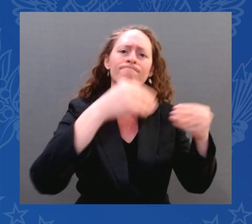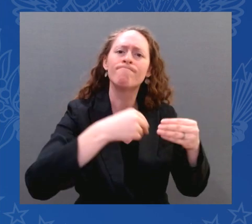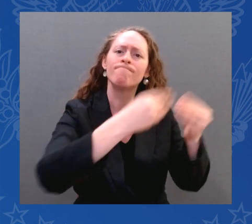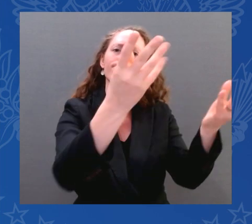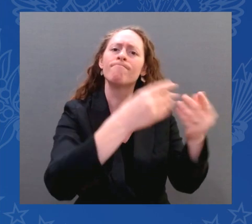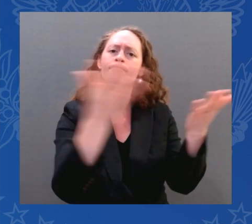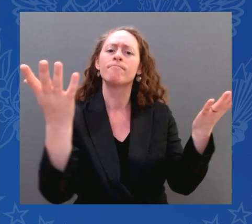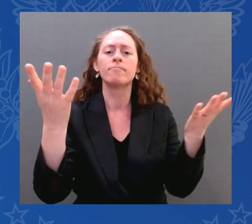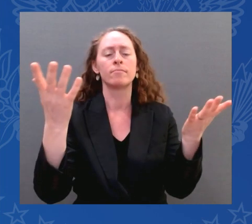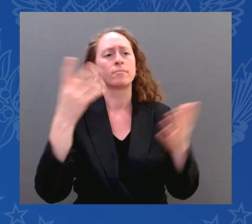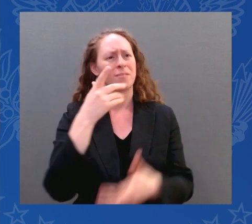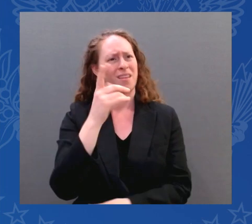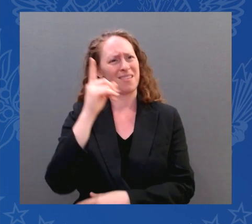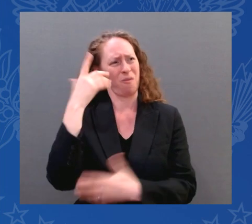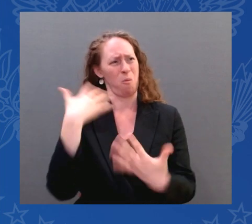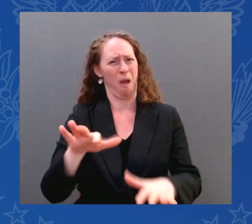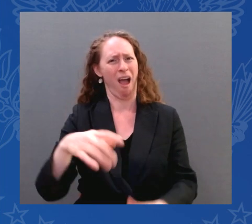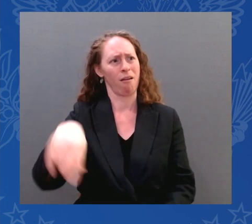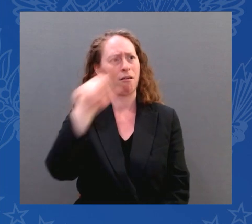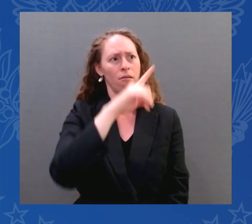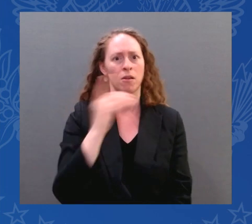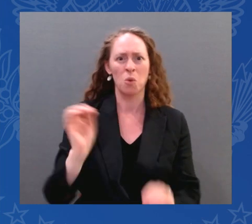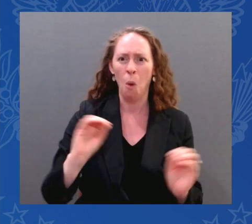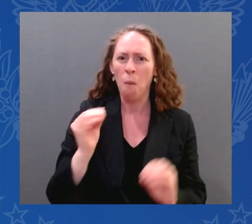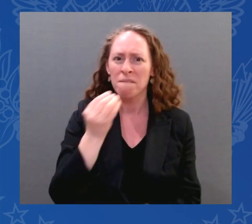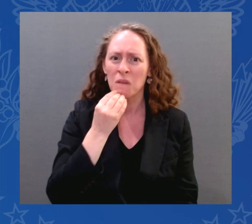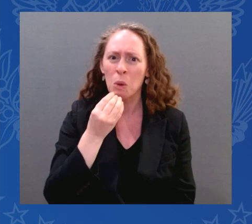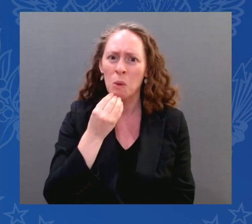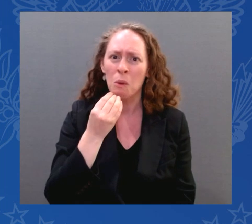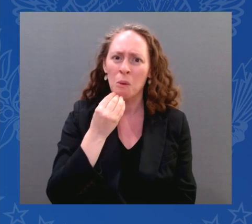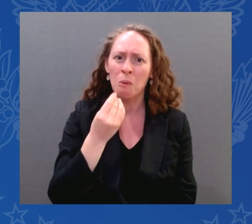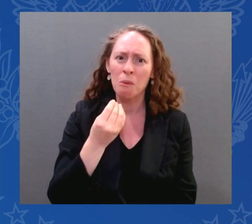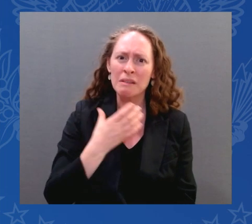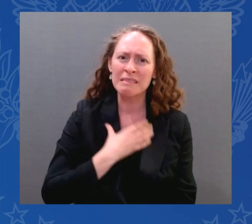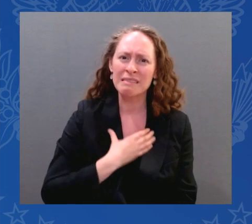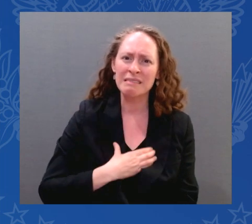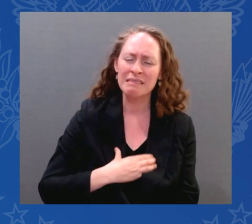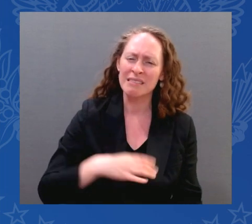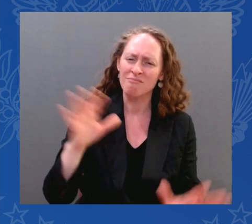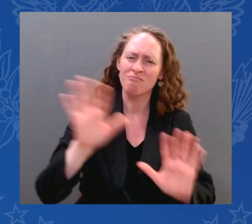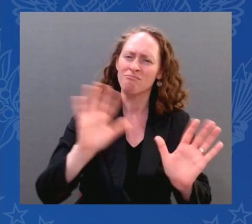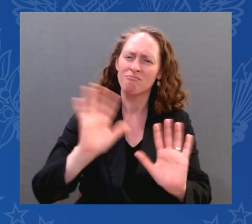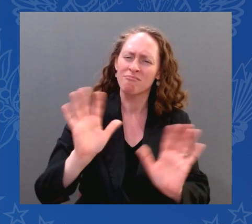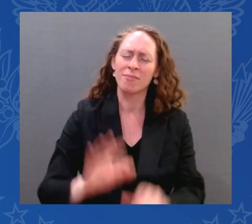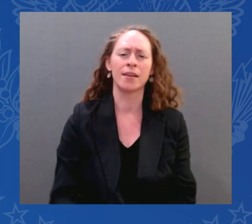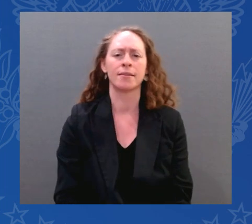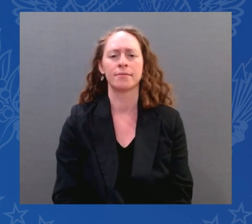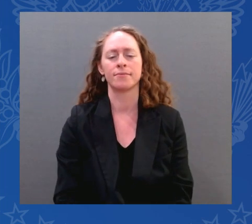both of those things. As a farmer of Georgia, I appreciate the invitation to be here today.